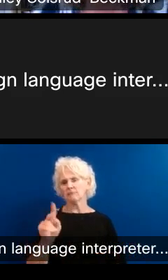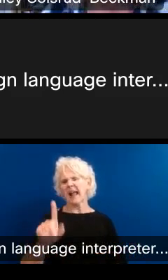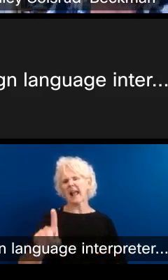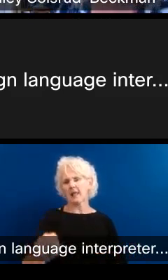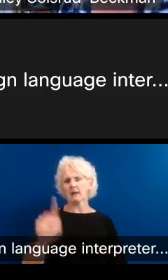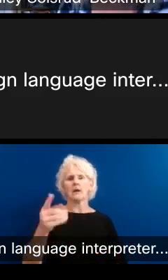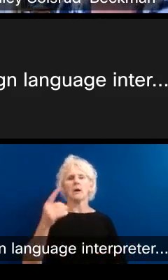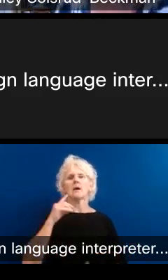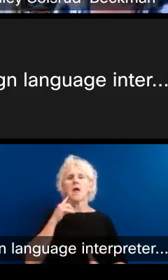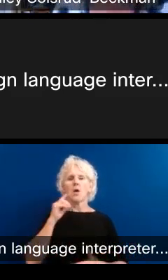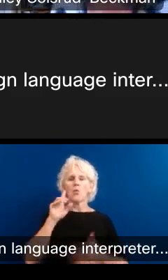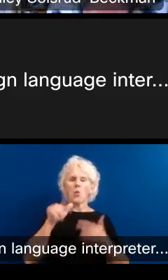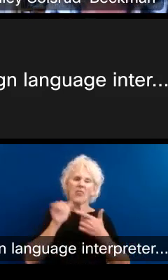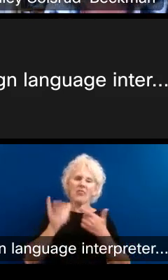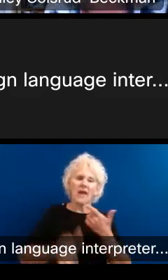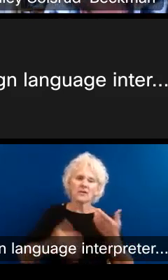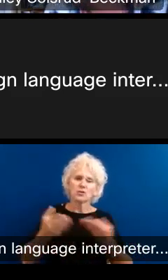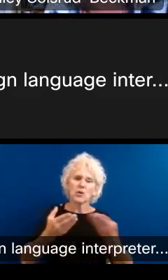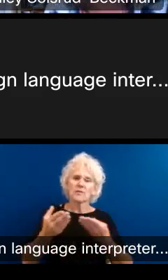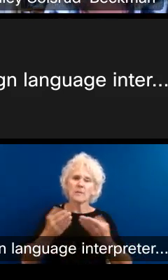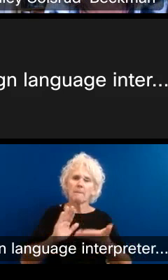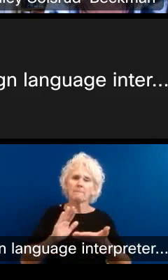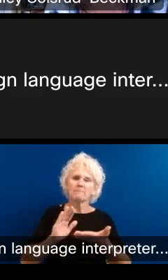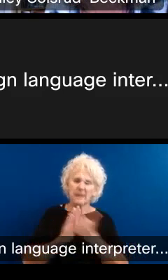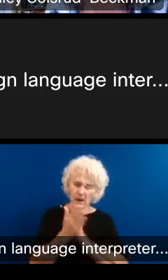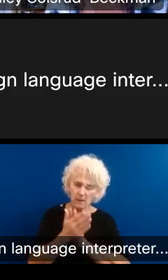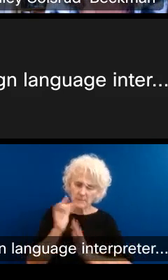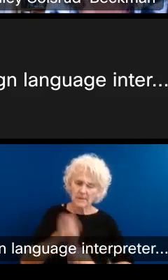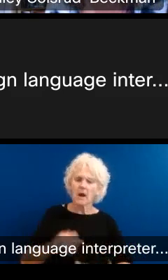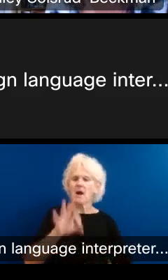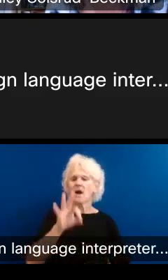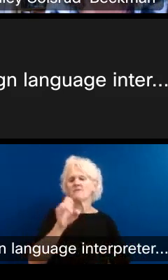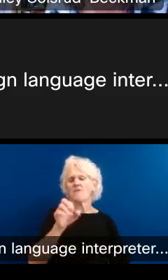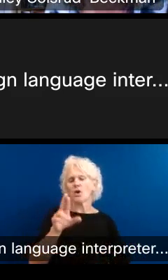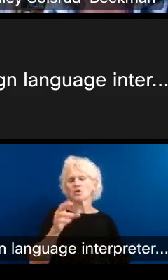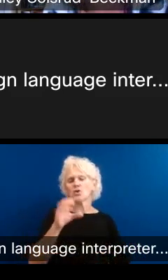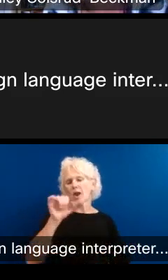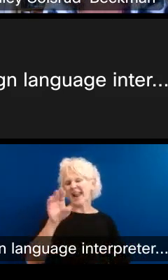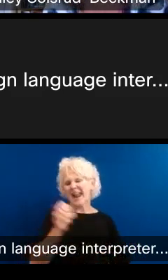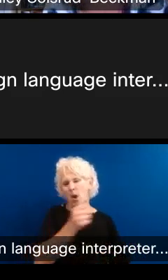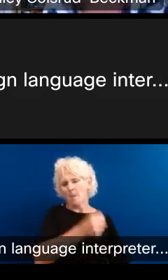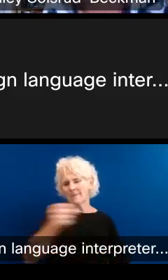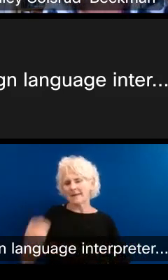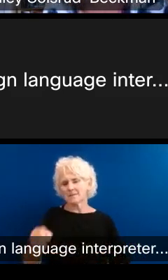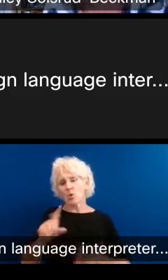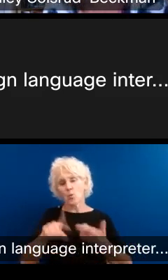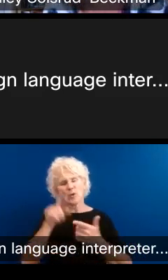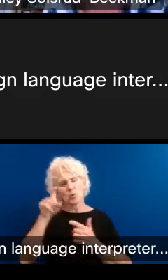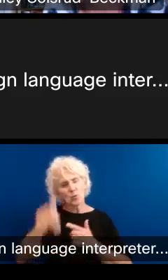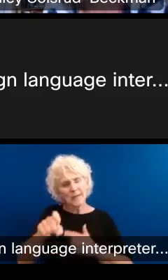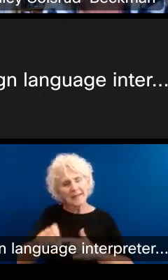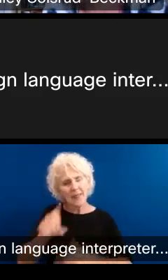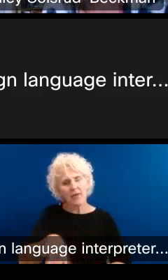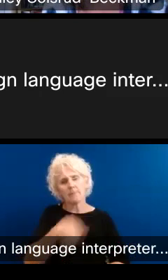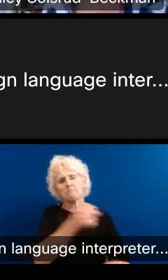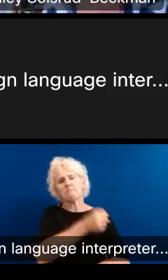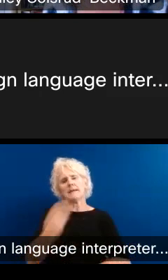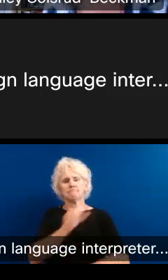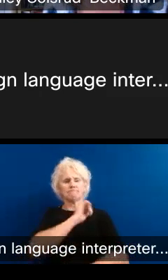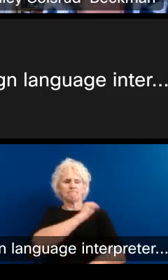service is considered a foster care placement and when placement authority is required.